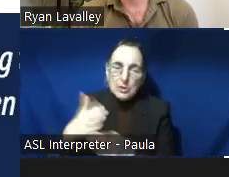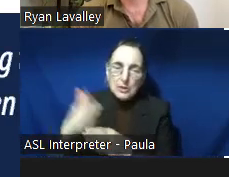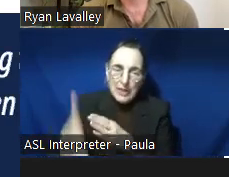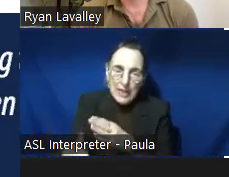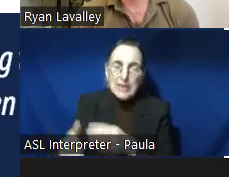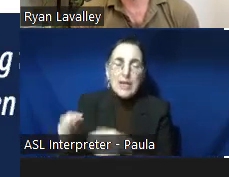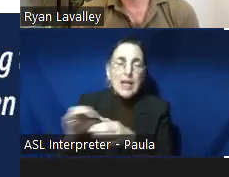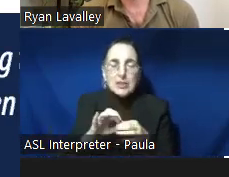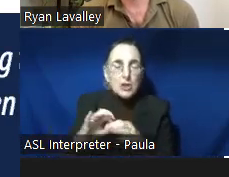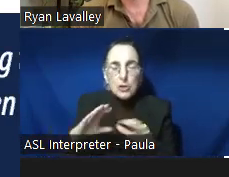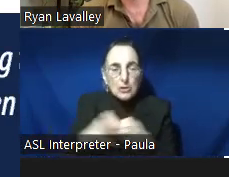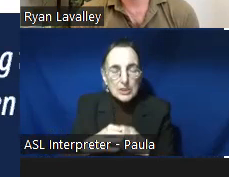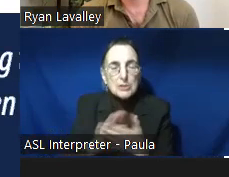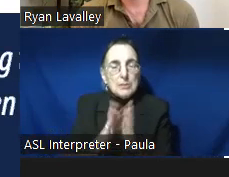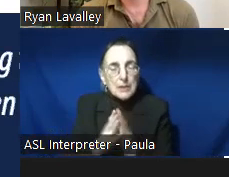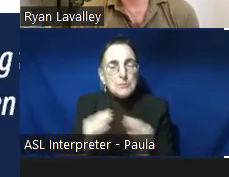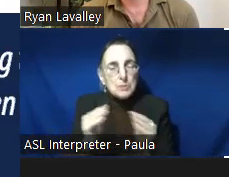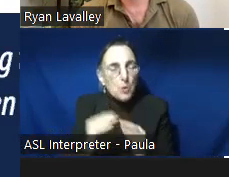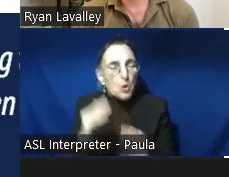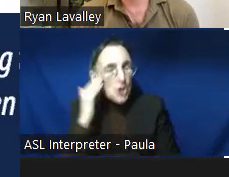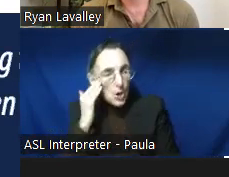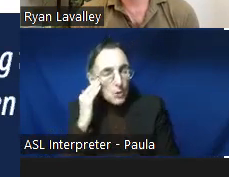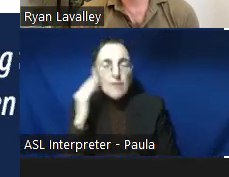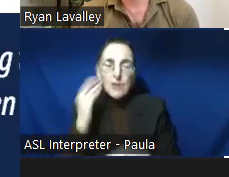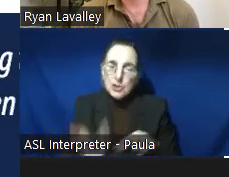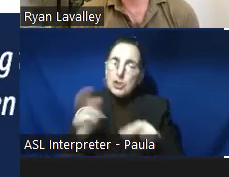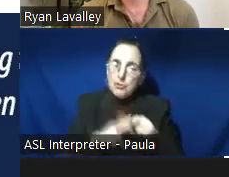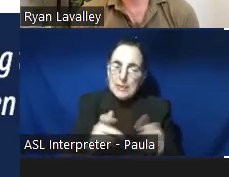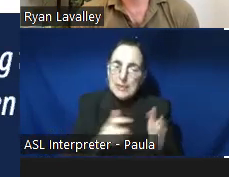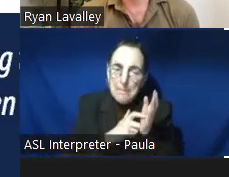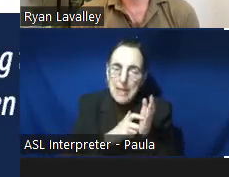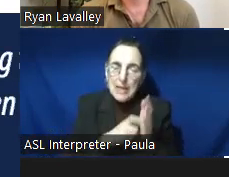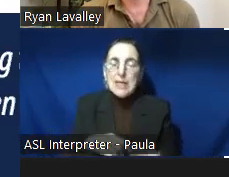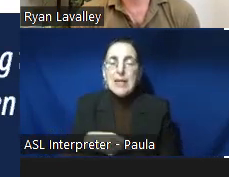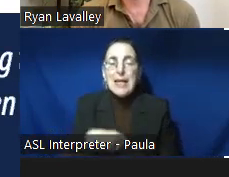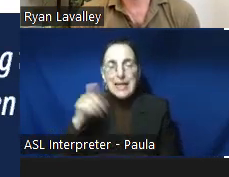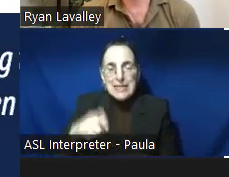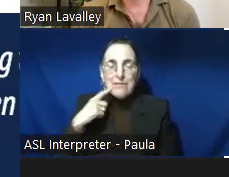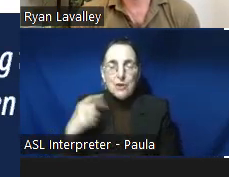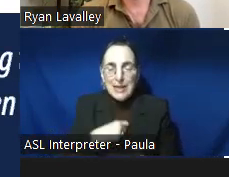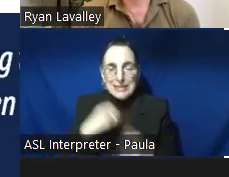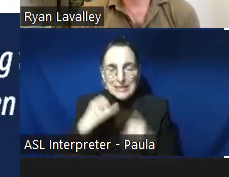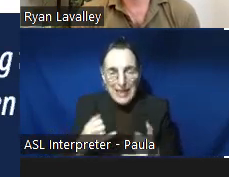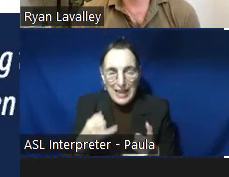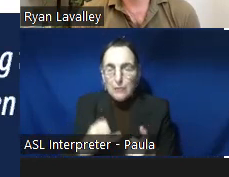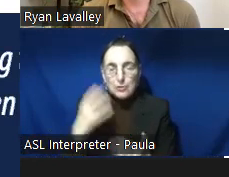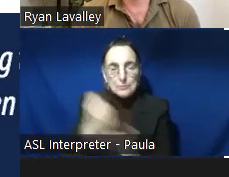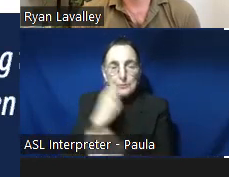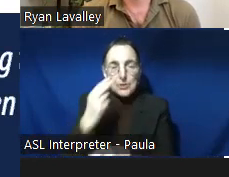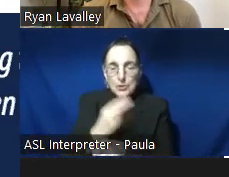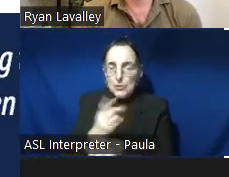there is increasing demand and there is a need for us to take this data now in our 2024 work that we